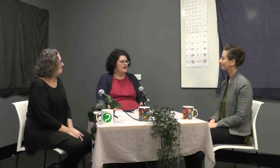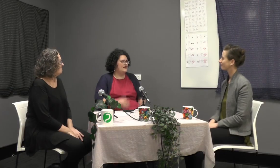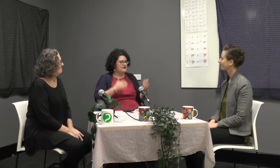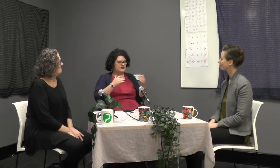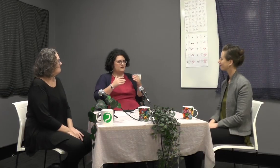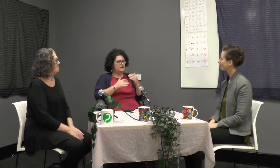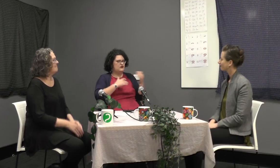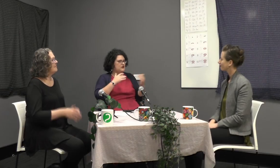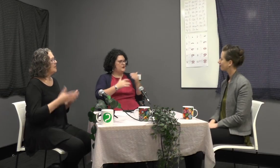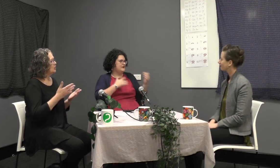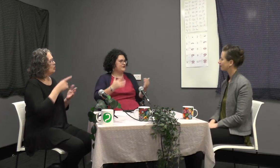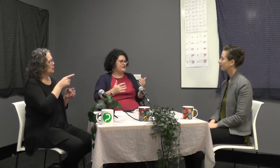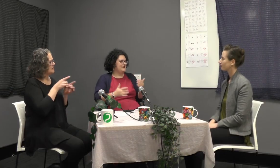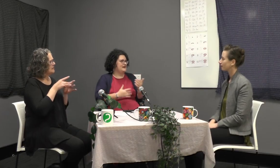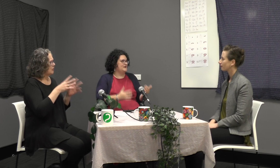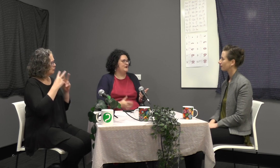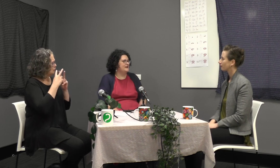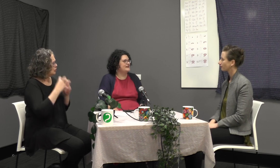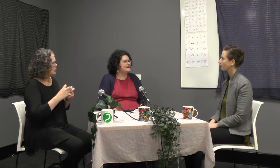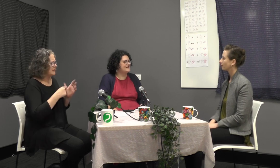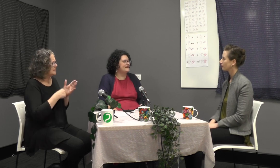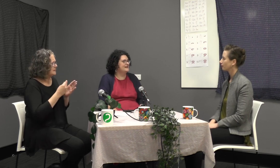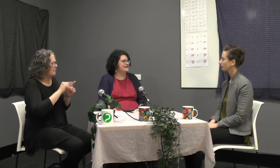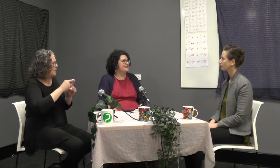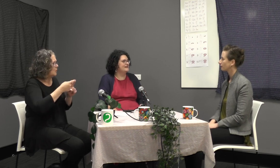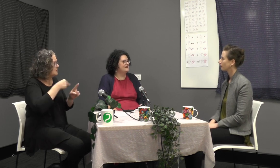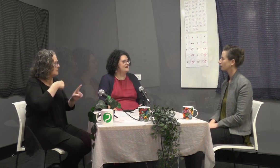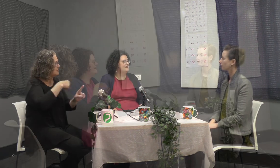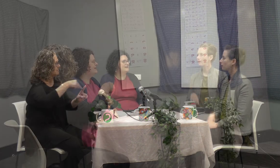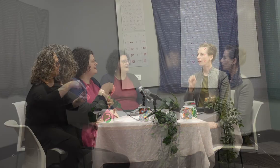G: You started doing research at some point in this?